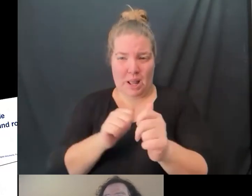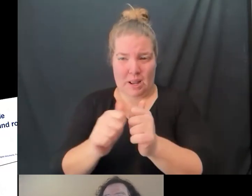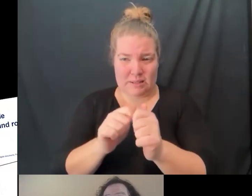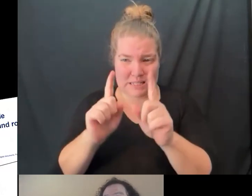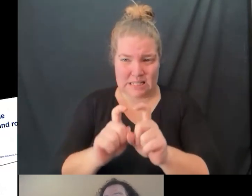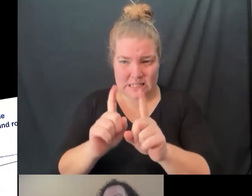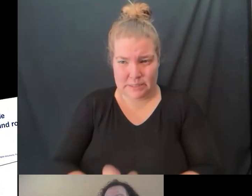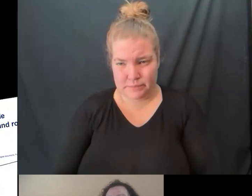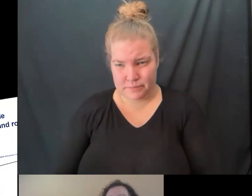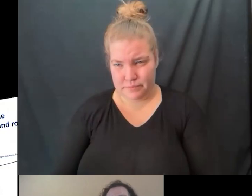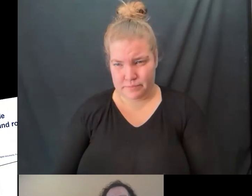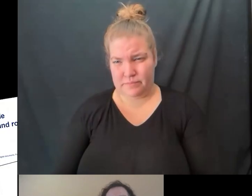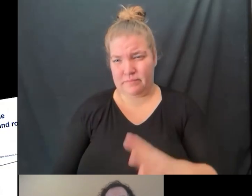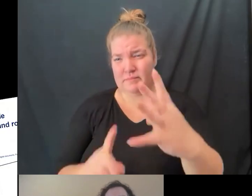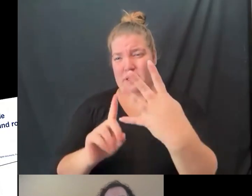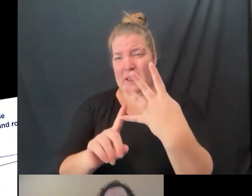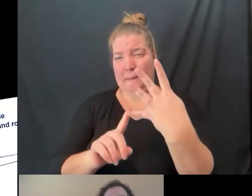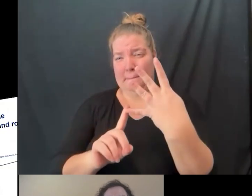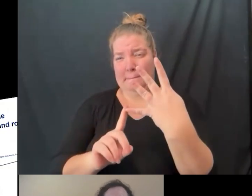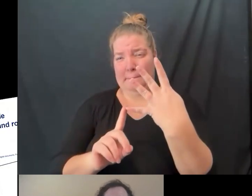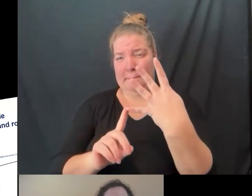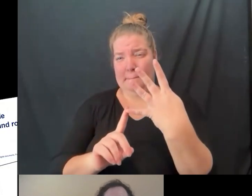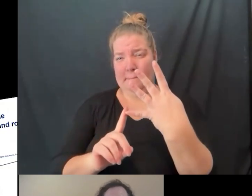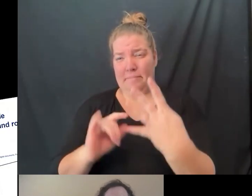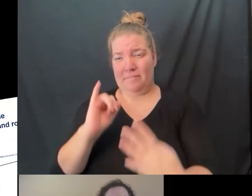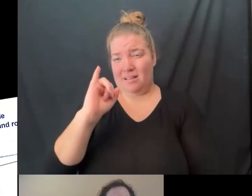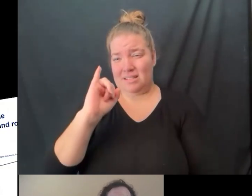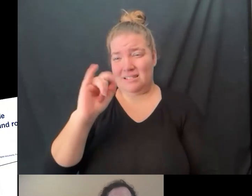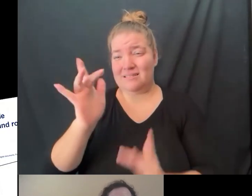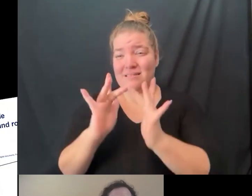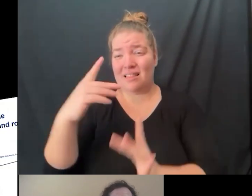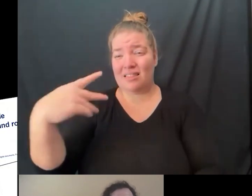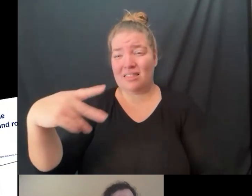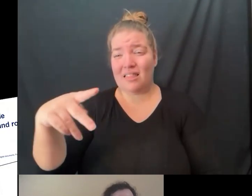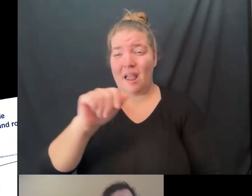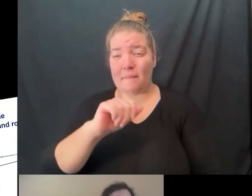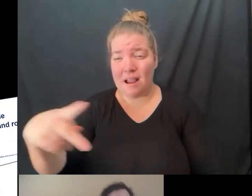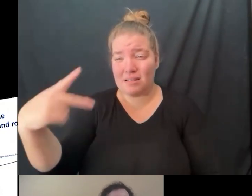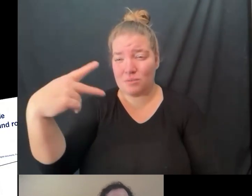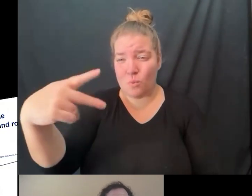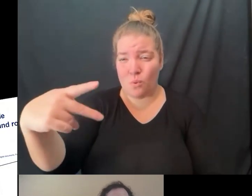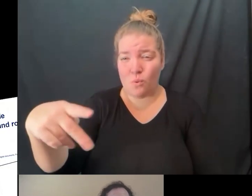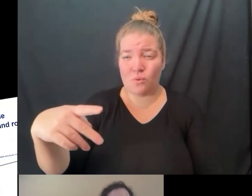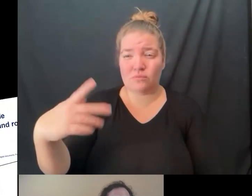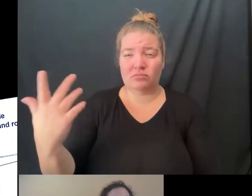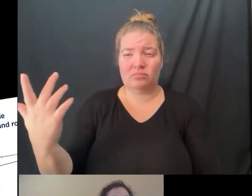and so you have less stuff to potentially have to fix. Now, then, my fourth point is that for everything that's